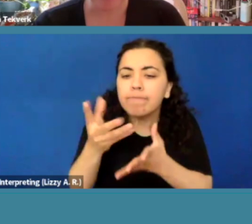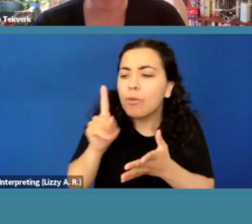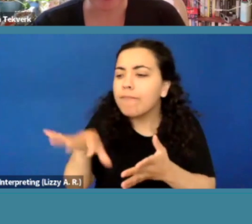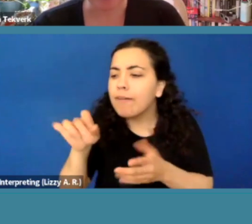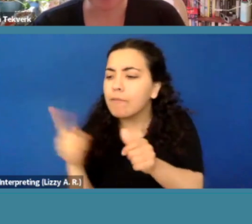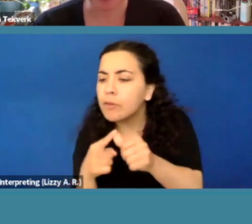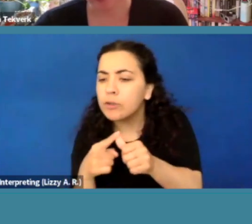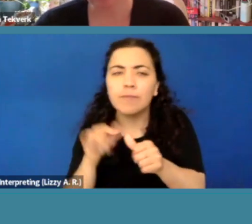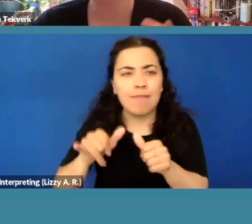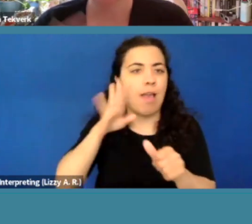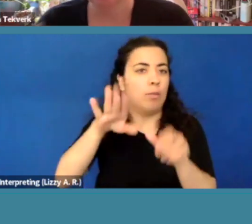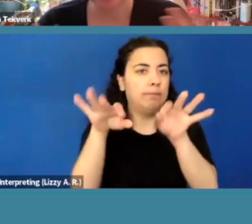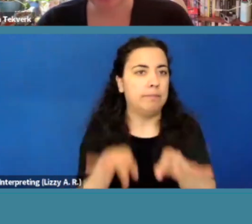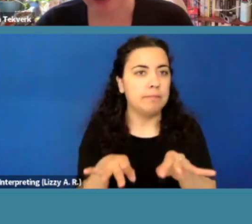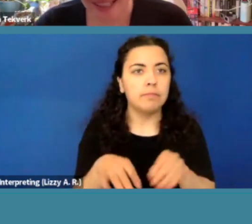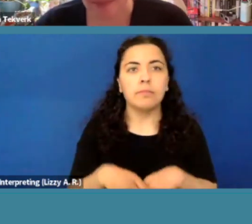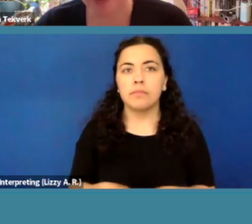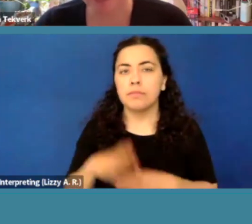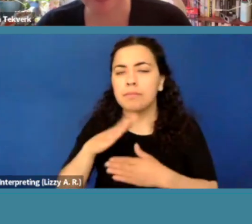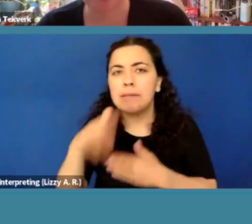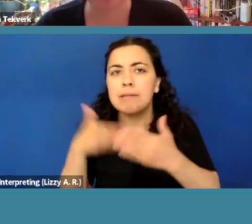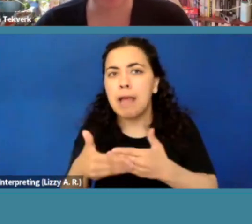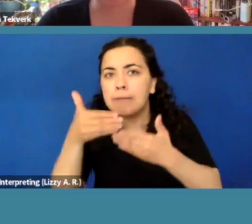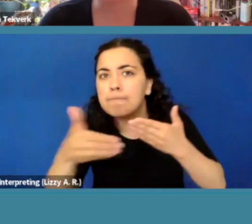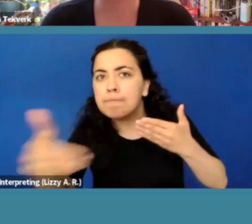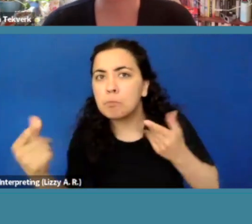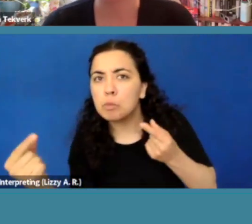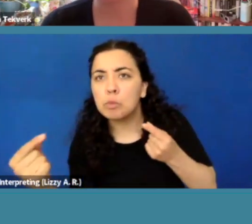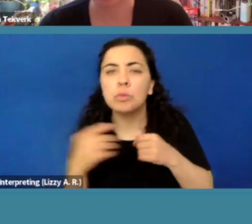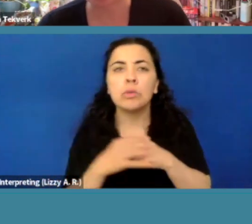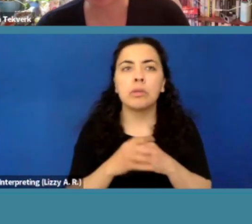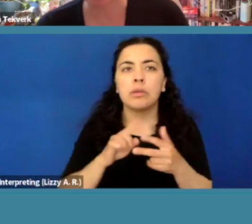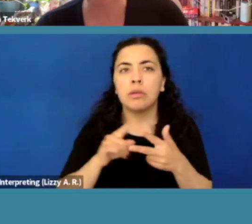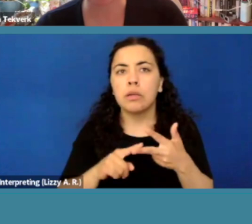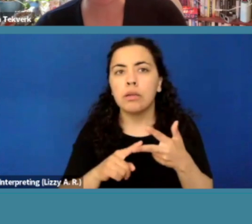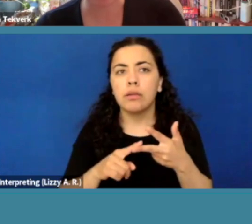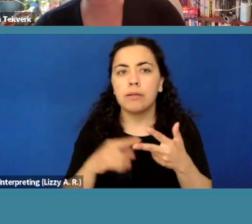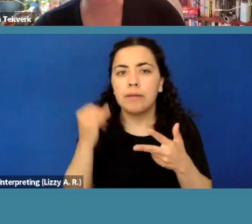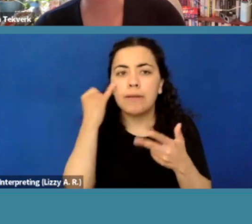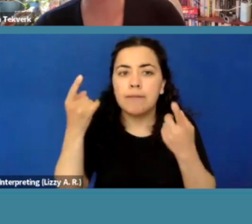And then what are going to be their next steps, and finally, what happens when they're on site